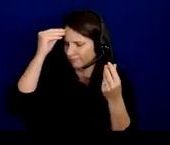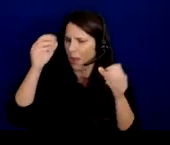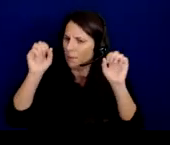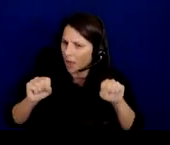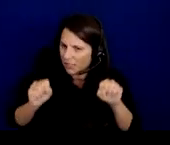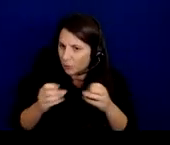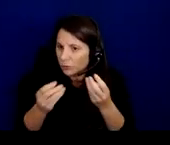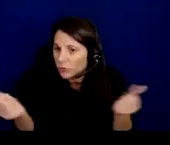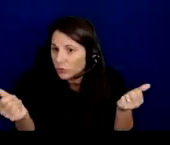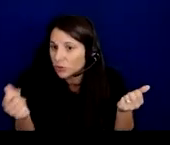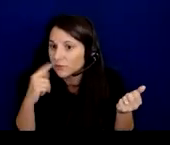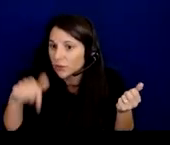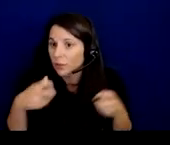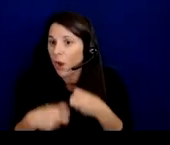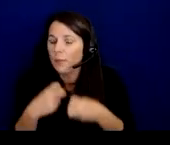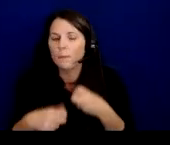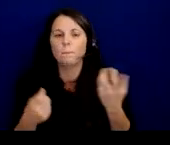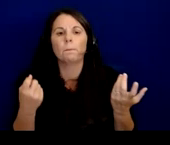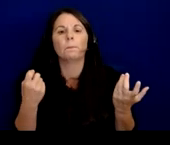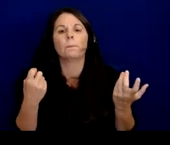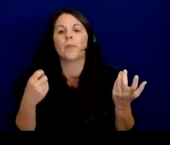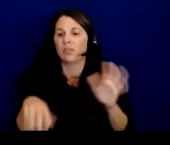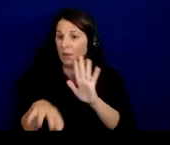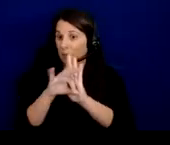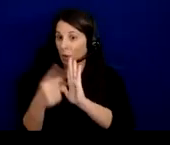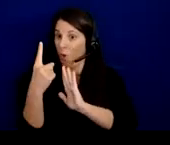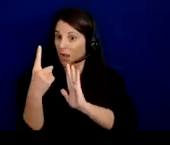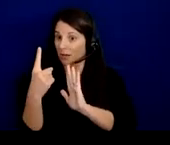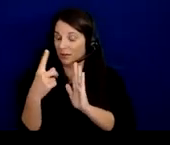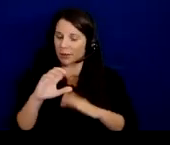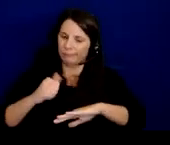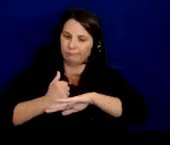a sort of a project proposal. How are you going to implement this project?